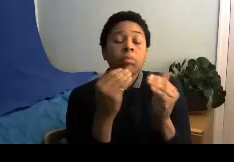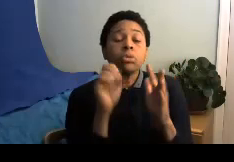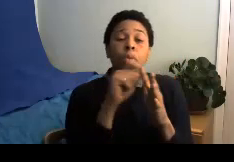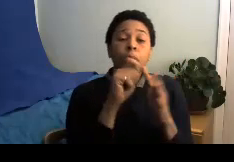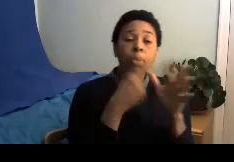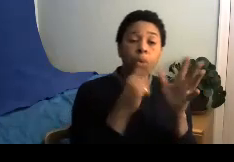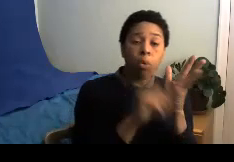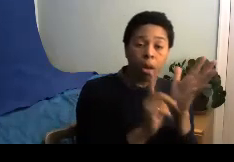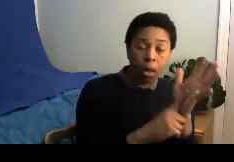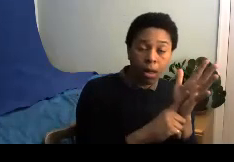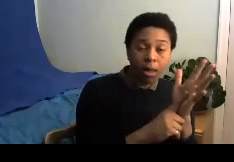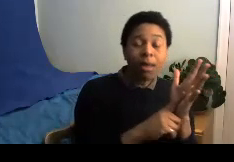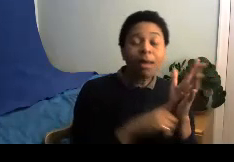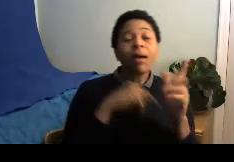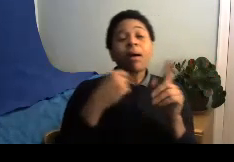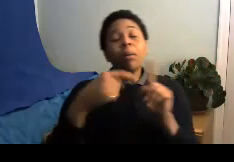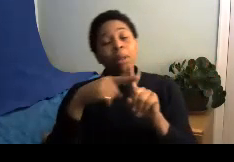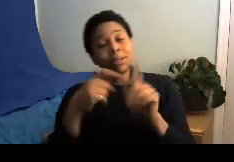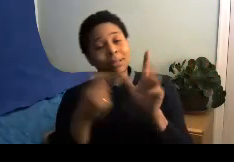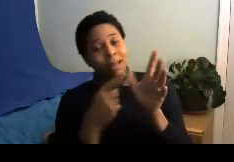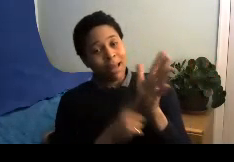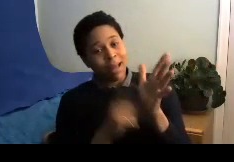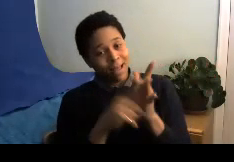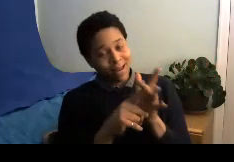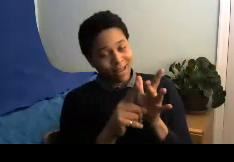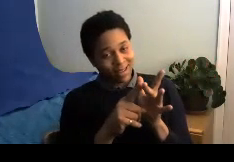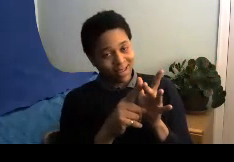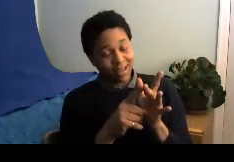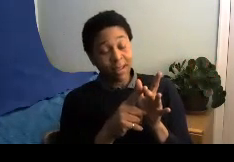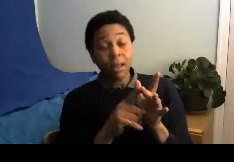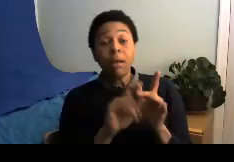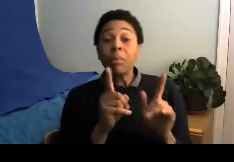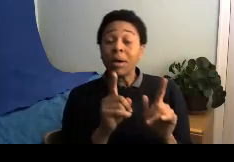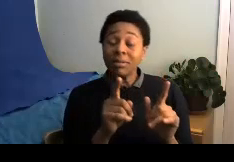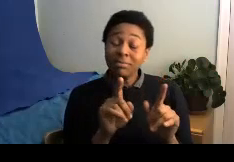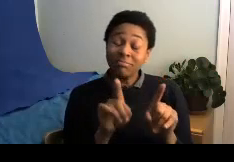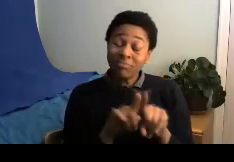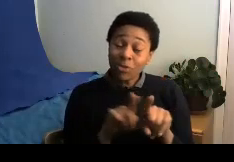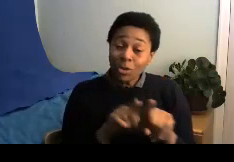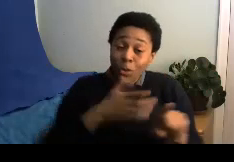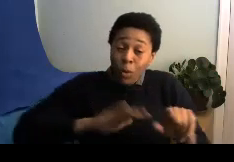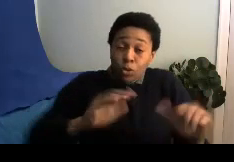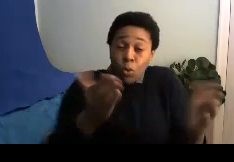Queer@King's. And also welcome to everybody who's come to